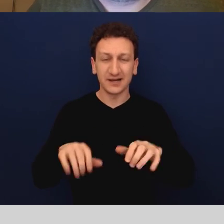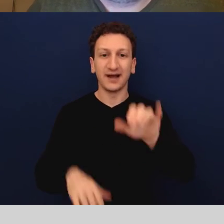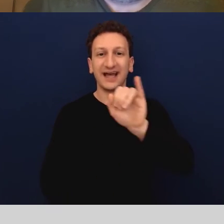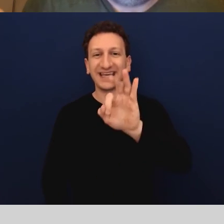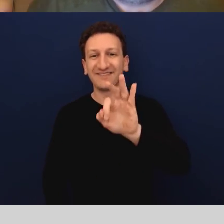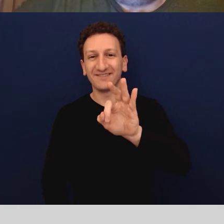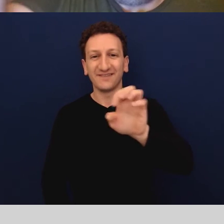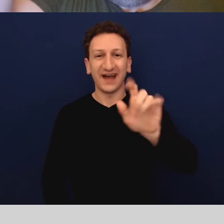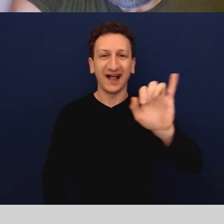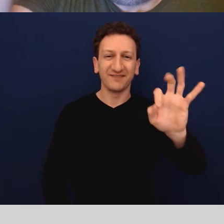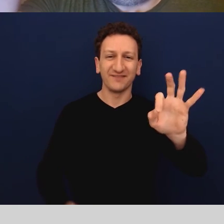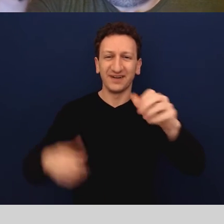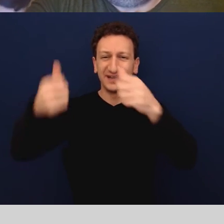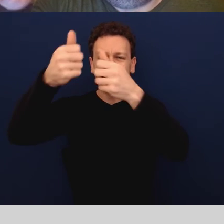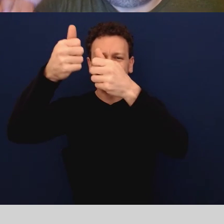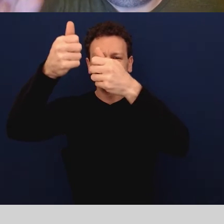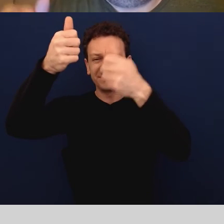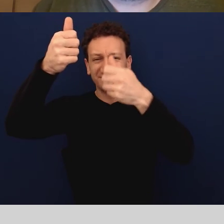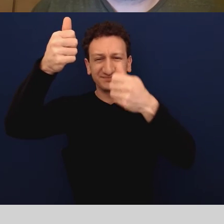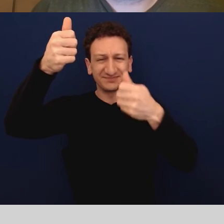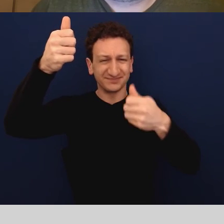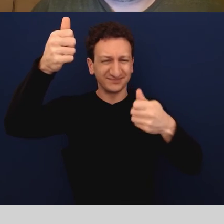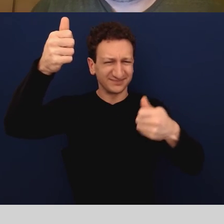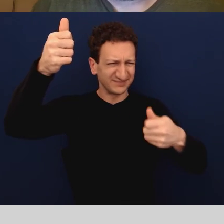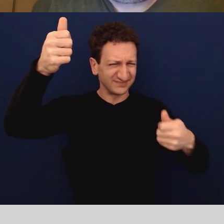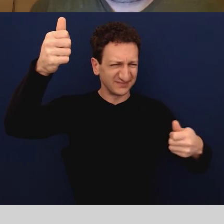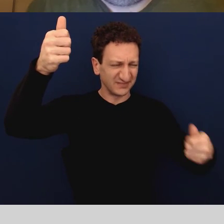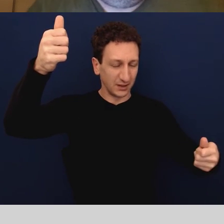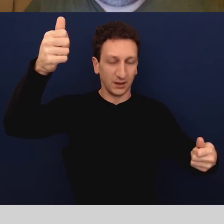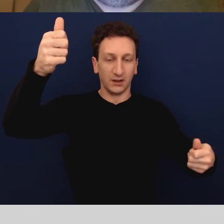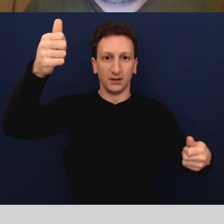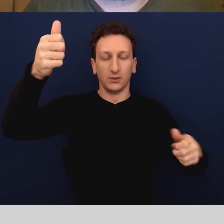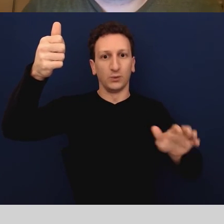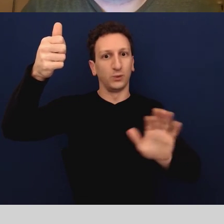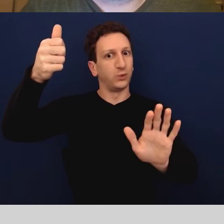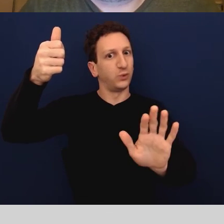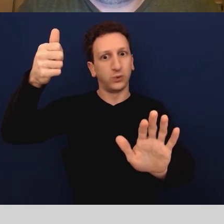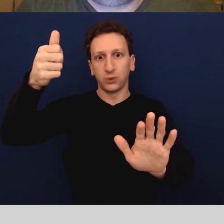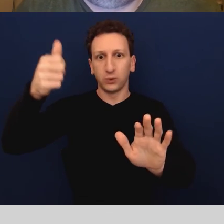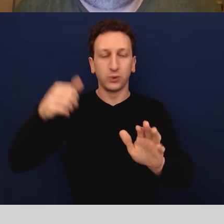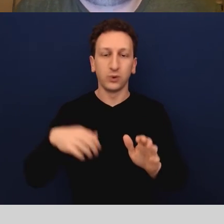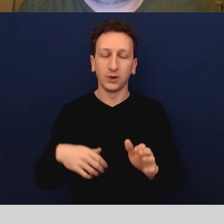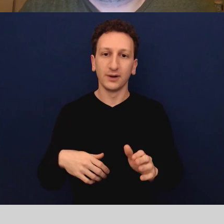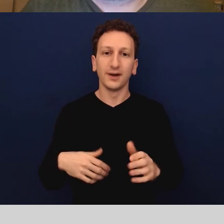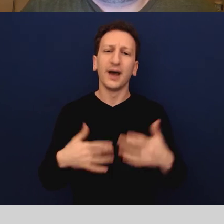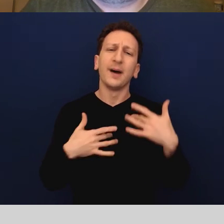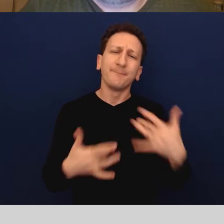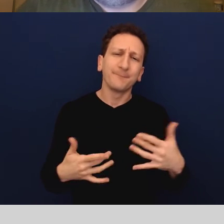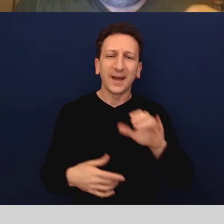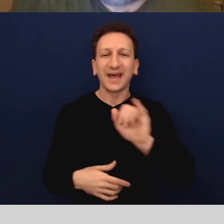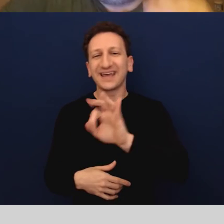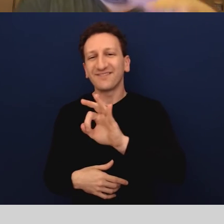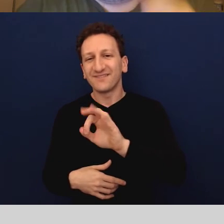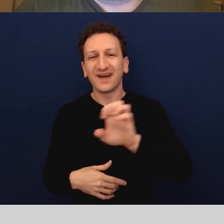Usually when you have these if/elif if branches, they'll start kind of be a bit more interesting a little bit of tricep,